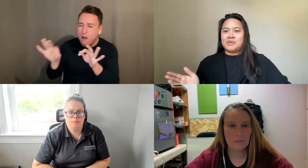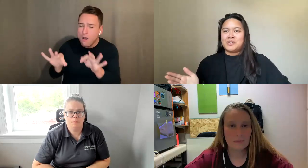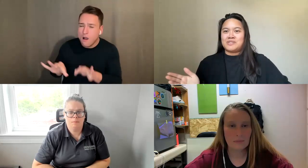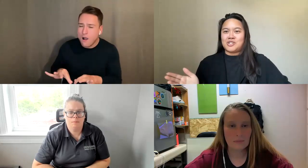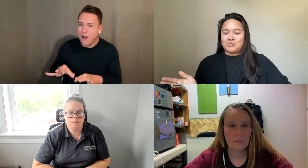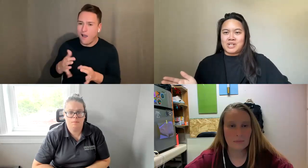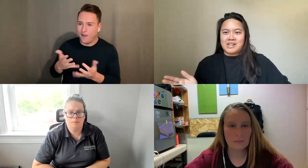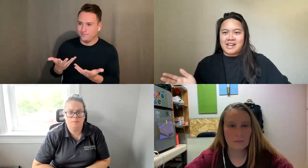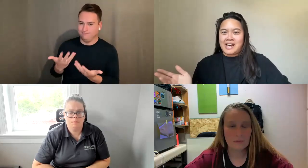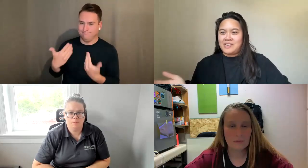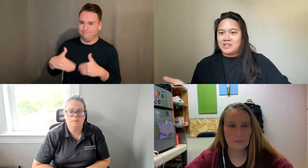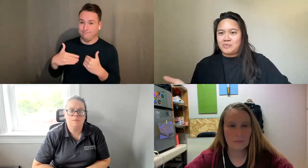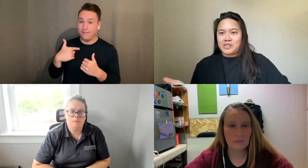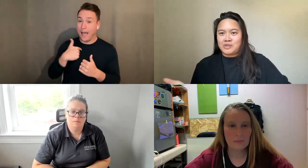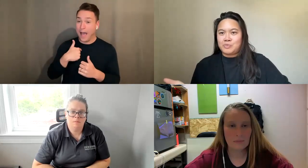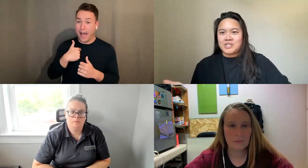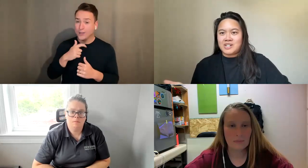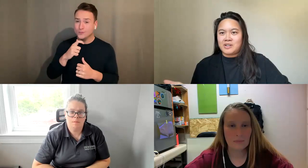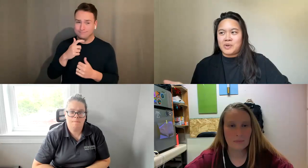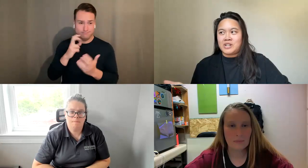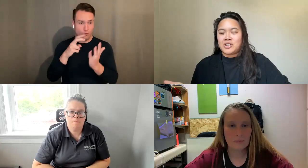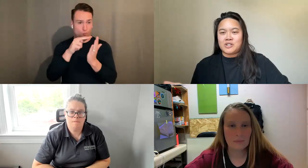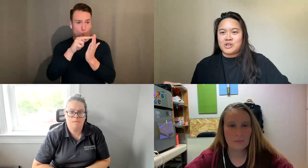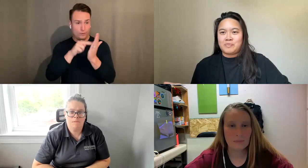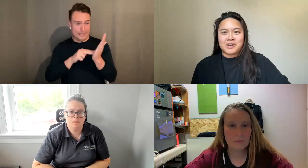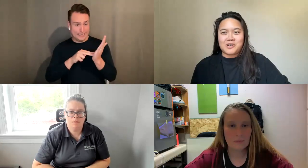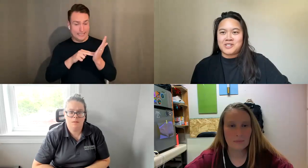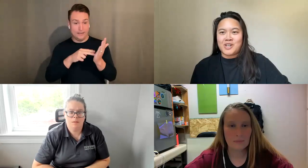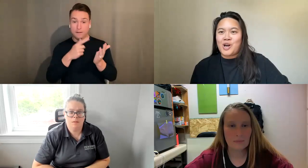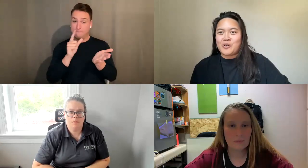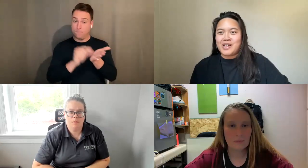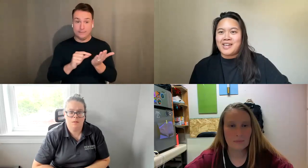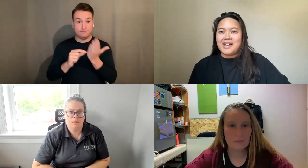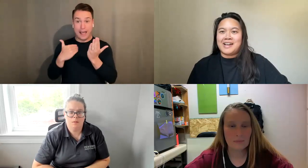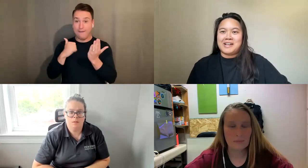almost just read it, have it with you printed when you're on your trip and you're good to go.